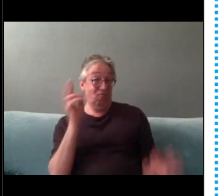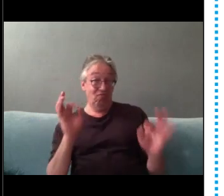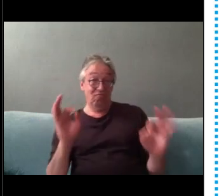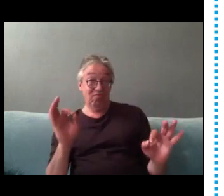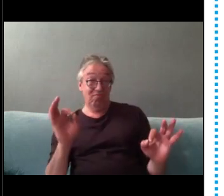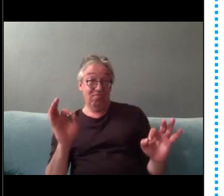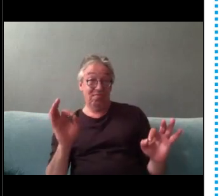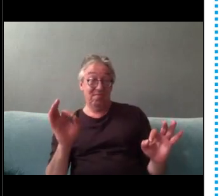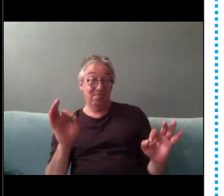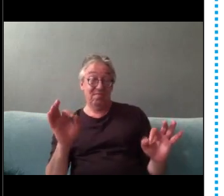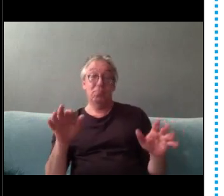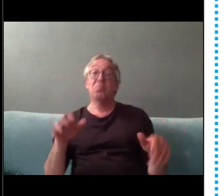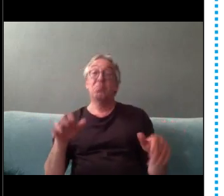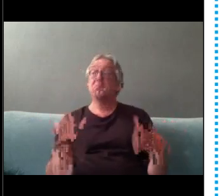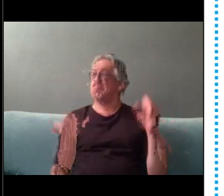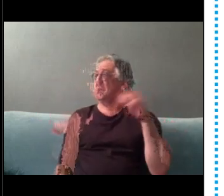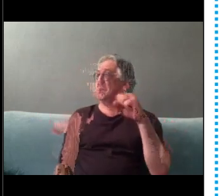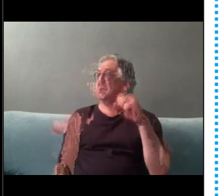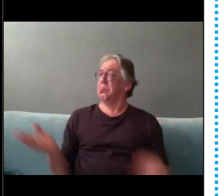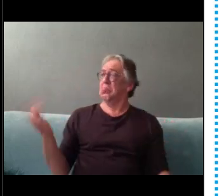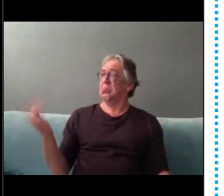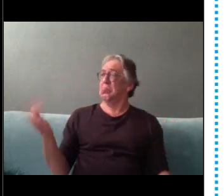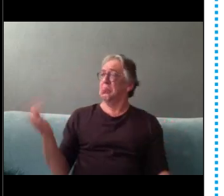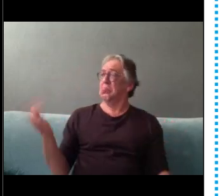Yes. MHER: So the first question,